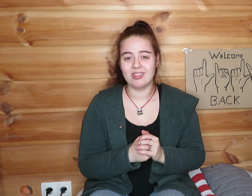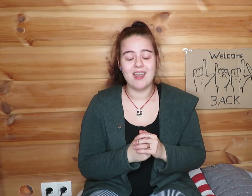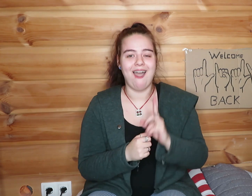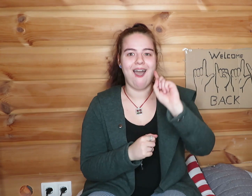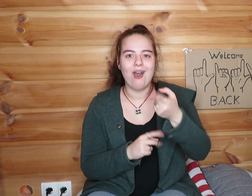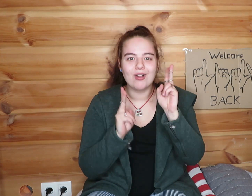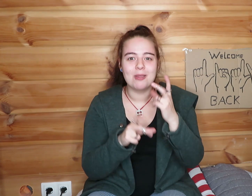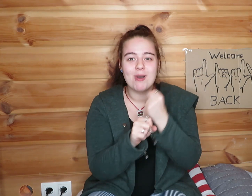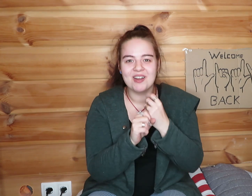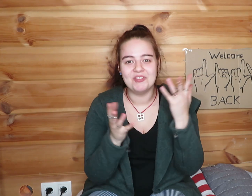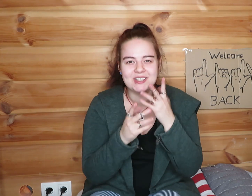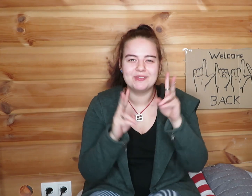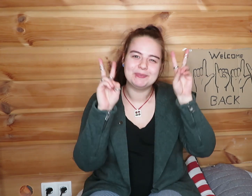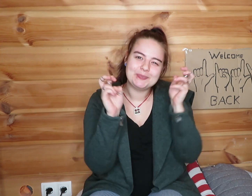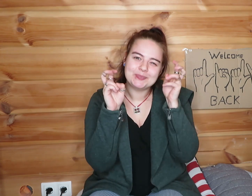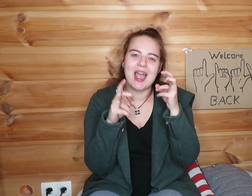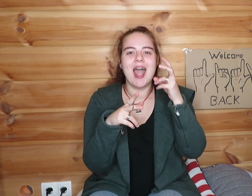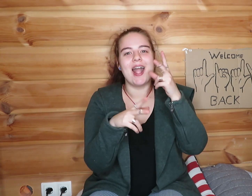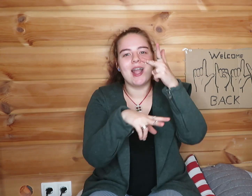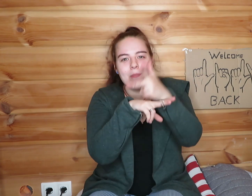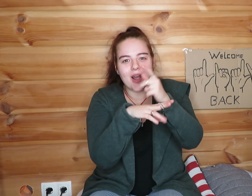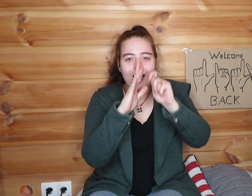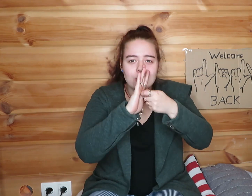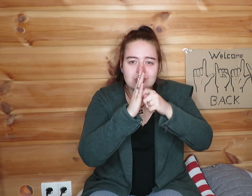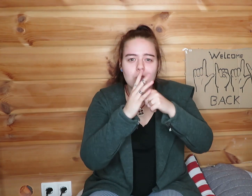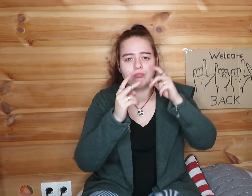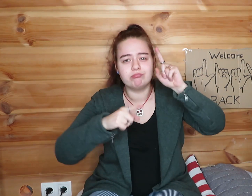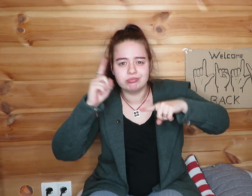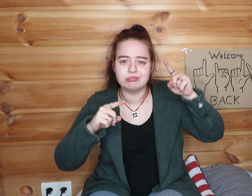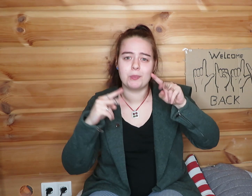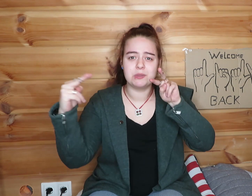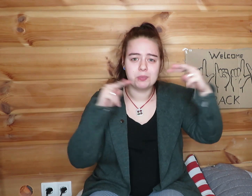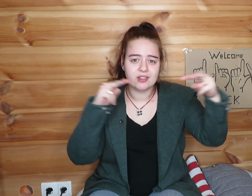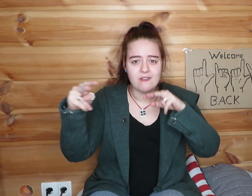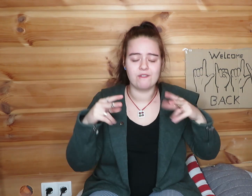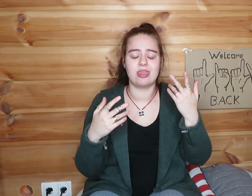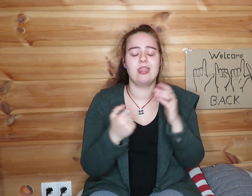You also can use different "camera angles". Sign in different angles.